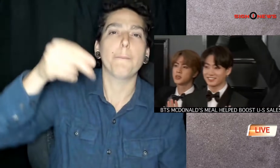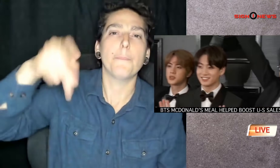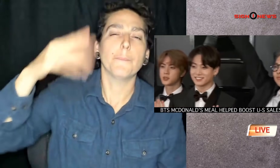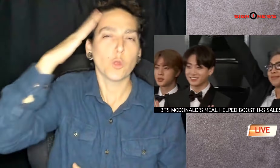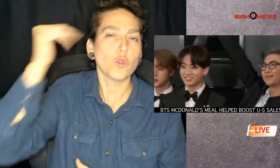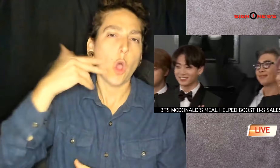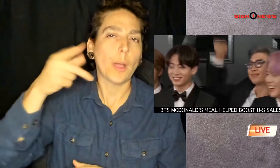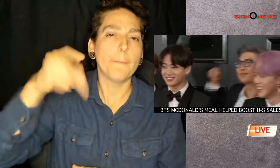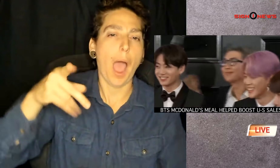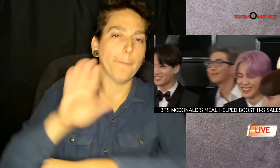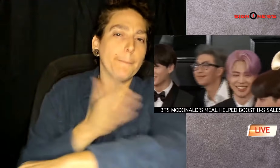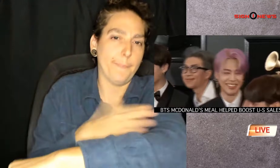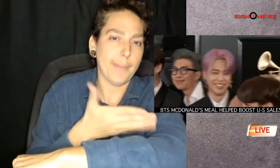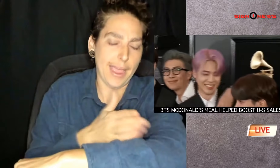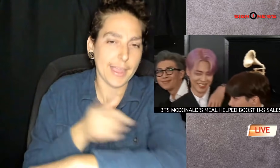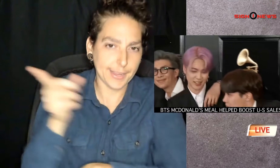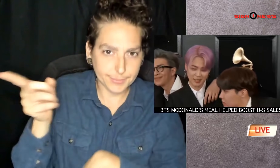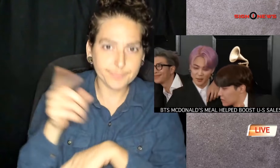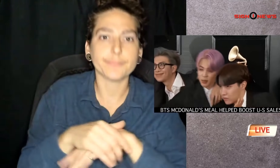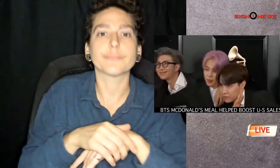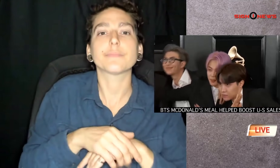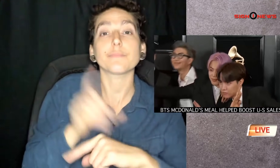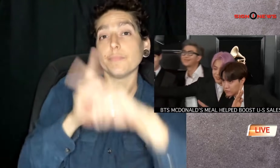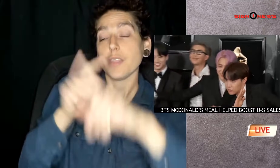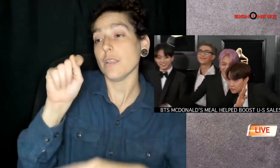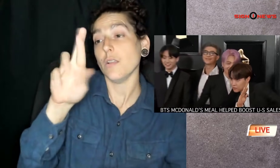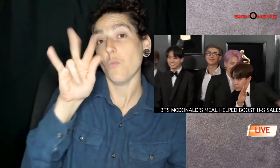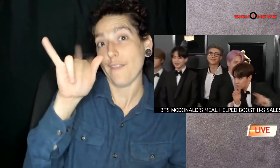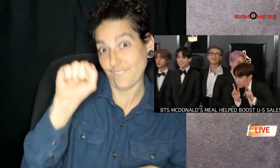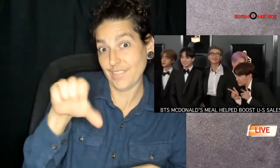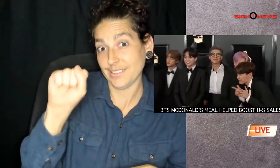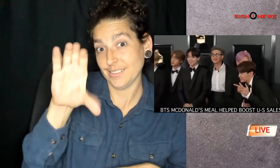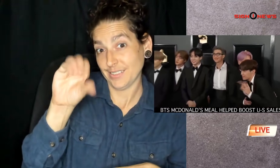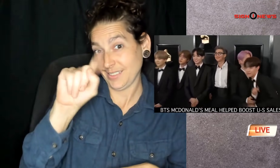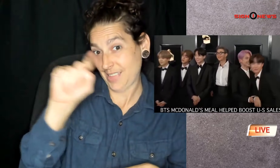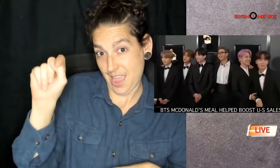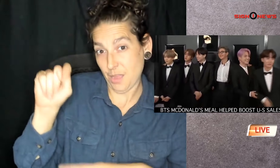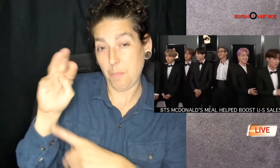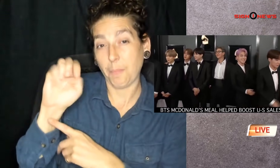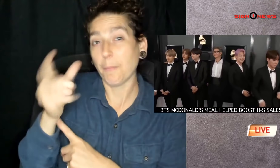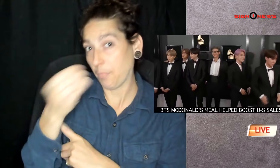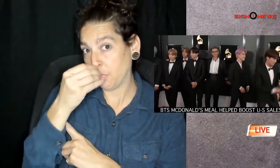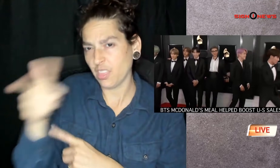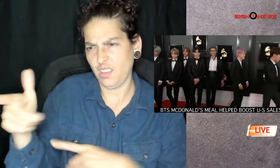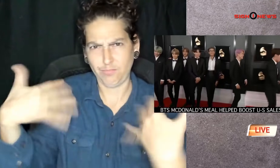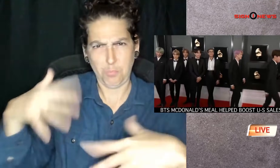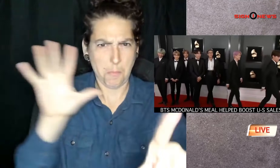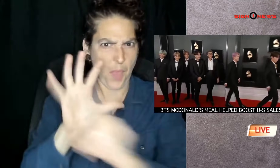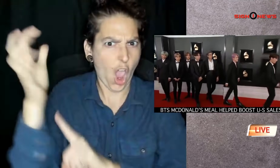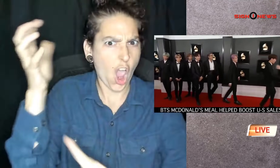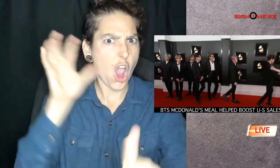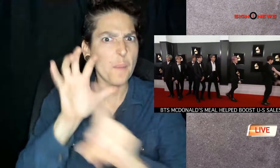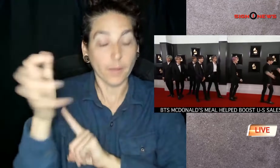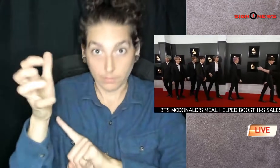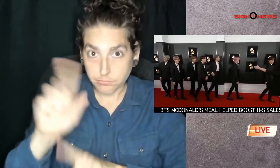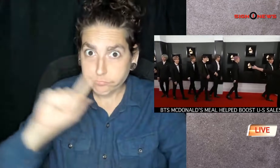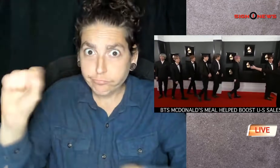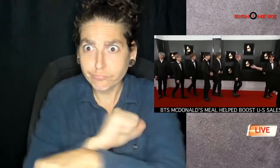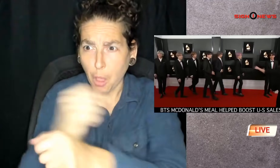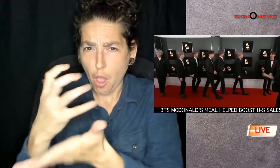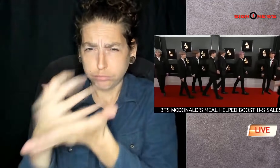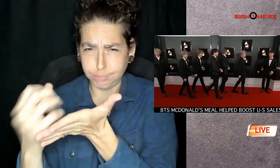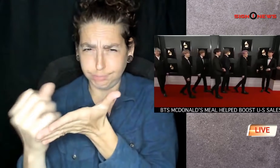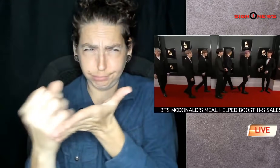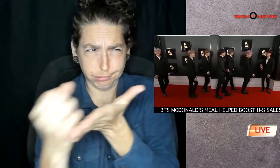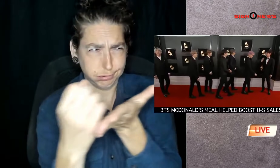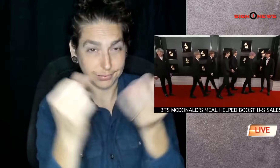after the popular K-Pop band and its Travis Scott meal was so popular it sold out in many